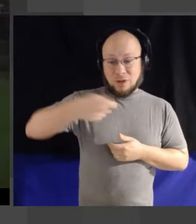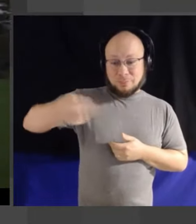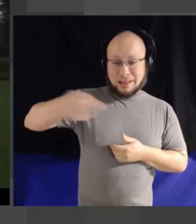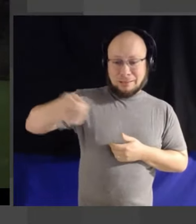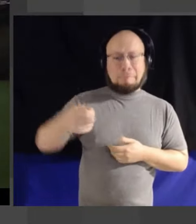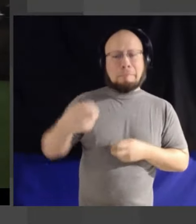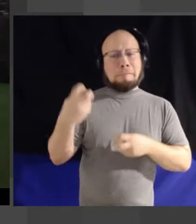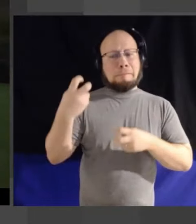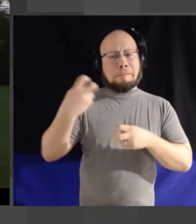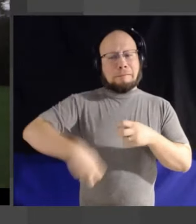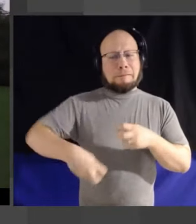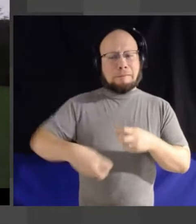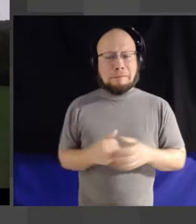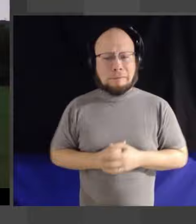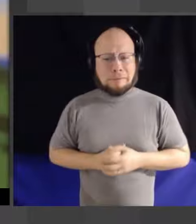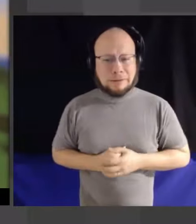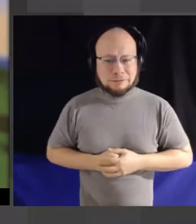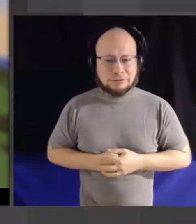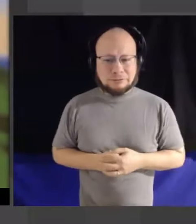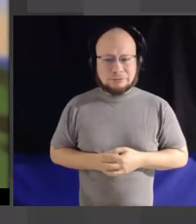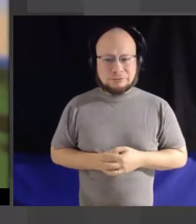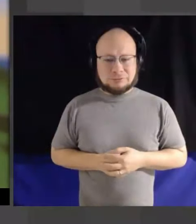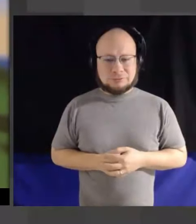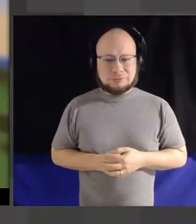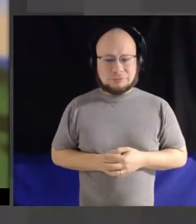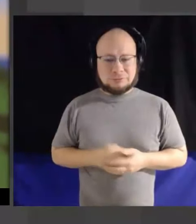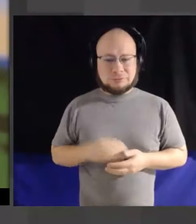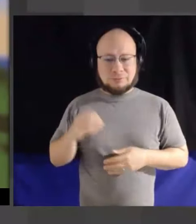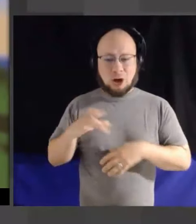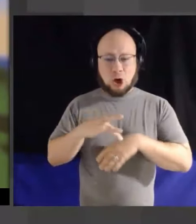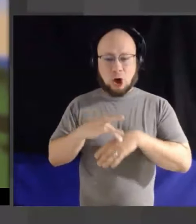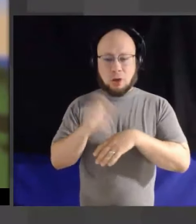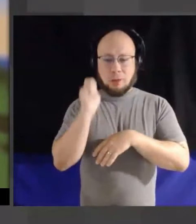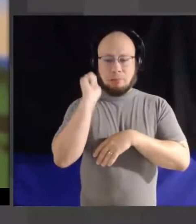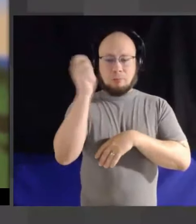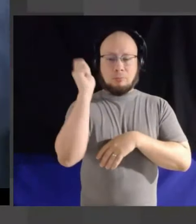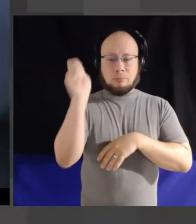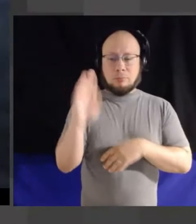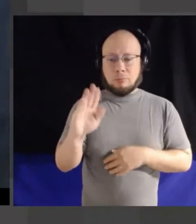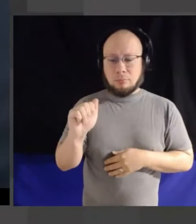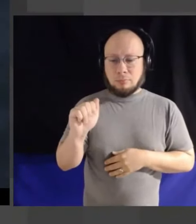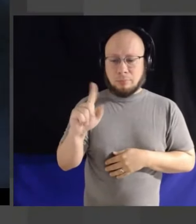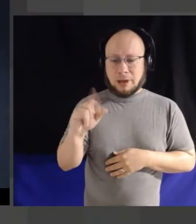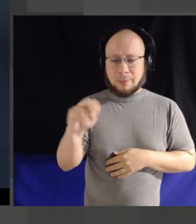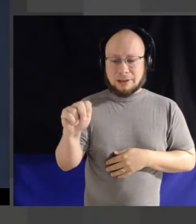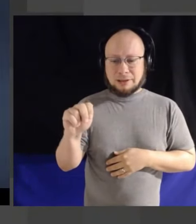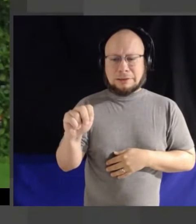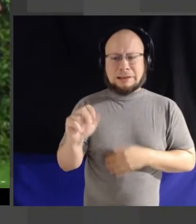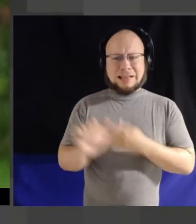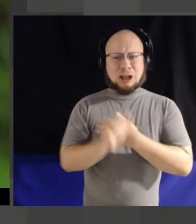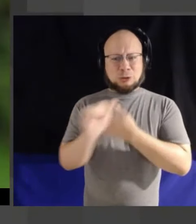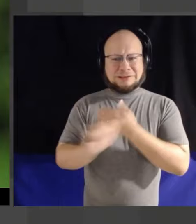OF A CHALLENGE. SORRY.